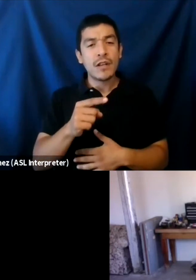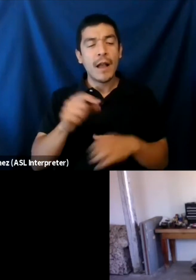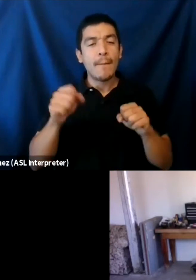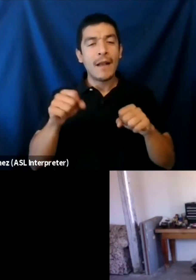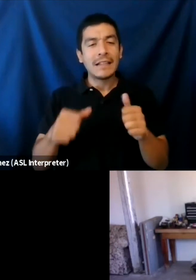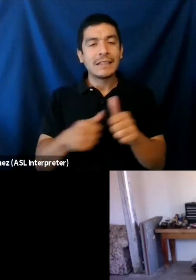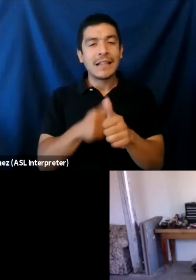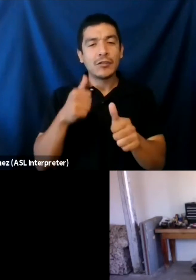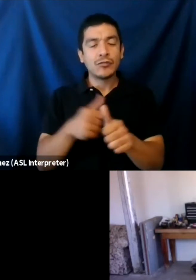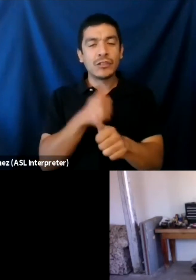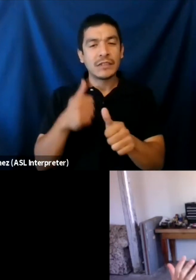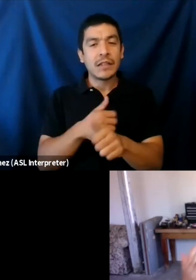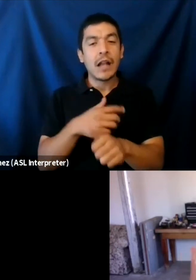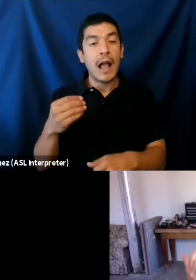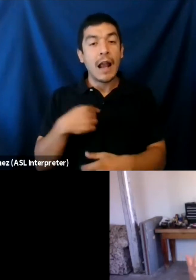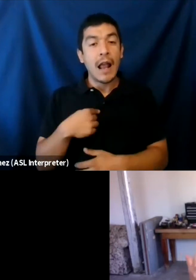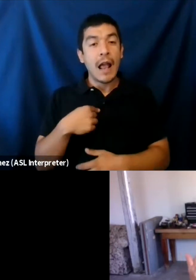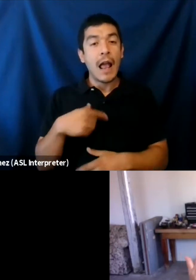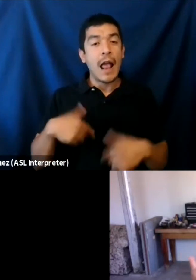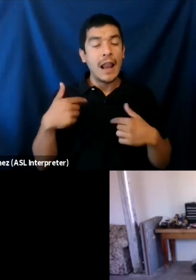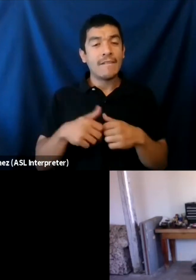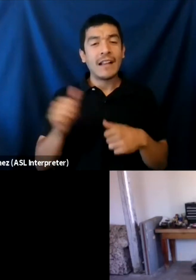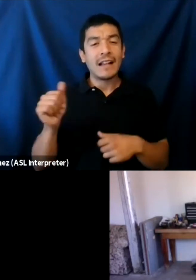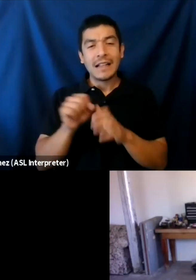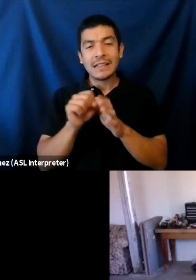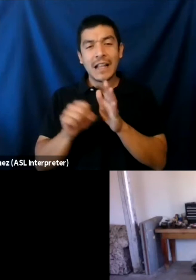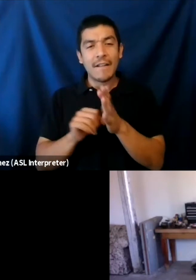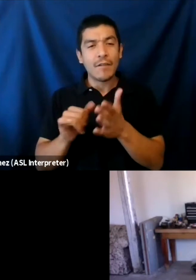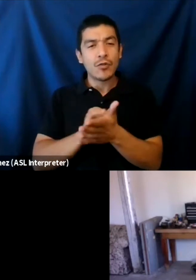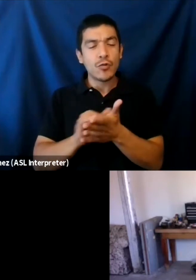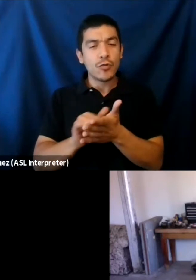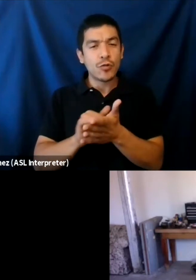And so I just, I live in Upstate New York in Hudson,